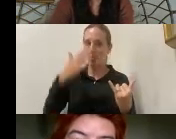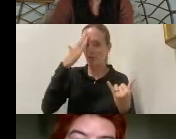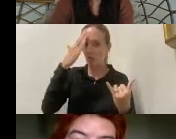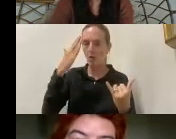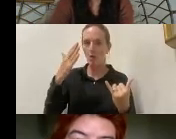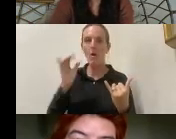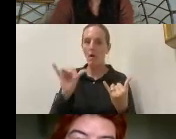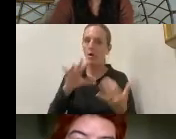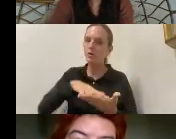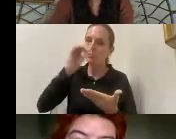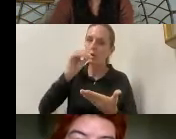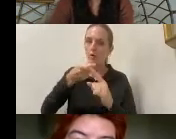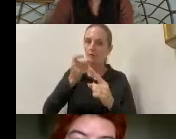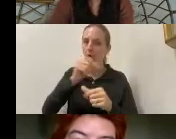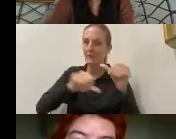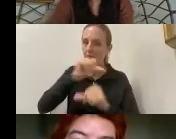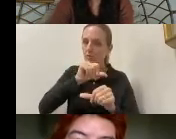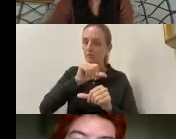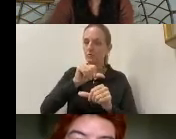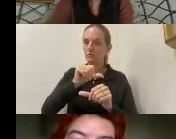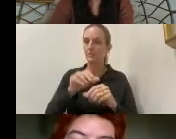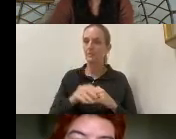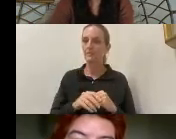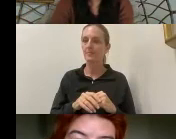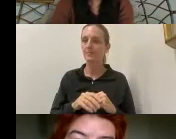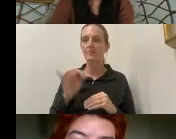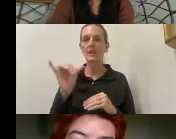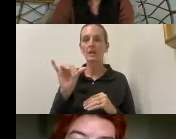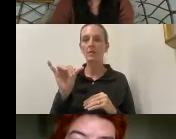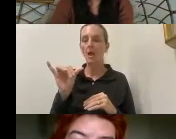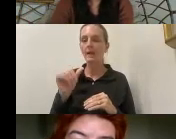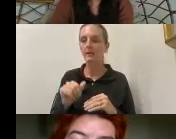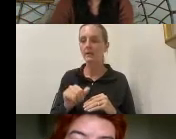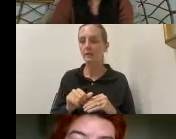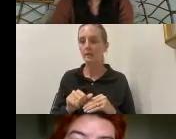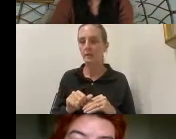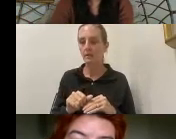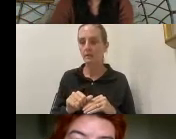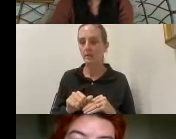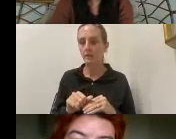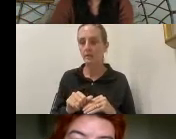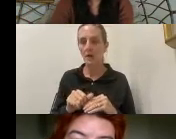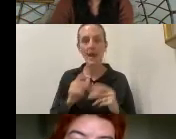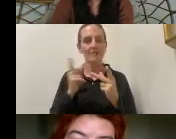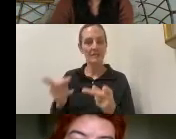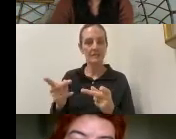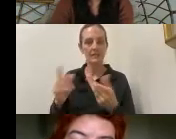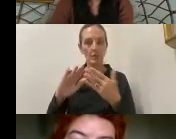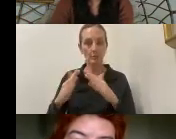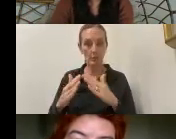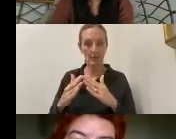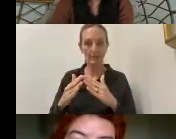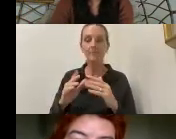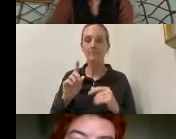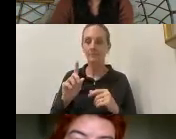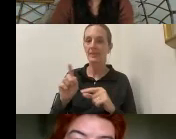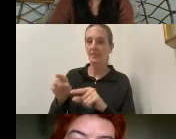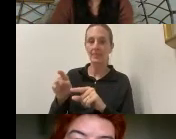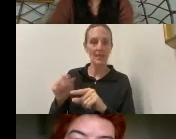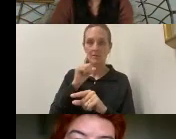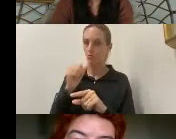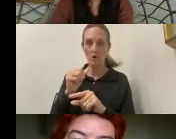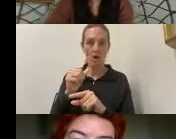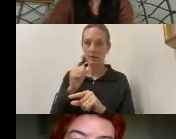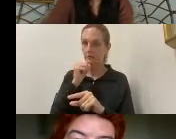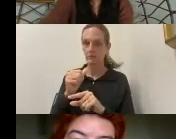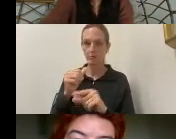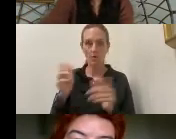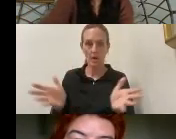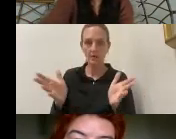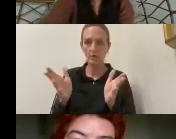Such as I went to visit a community and they do not encourage the women to sing or drum